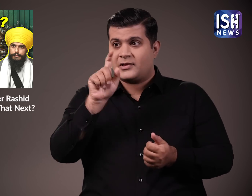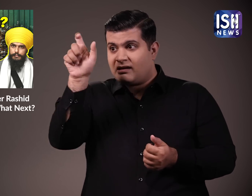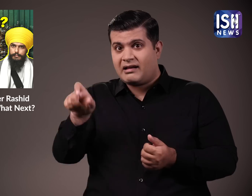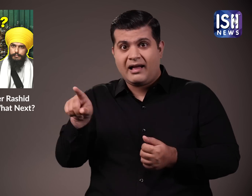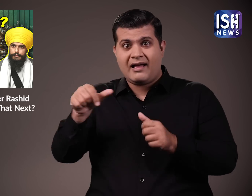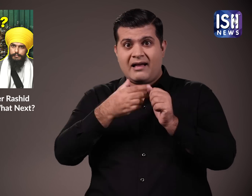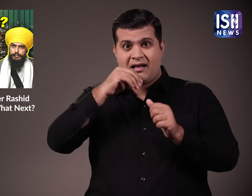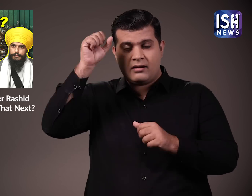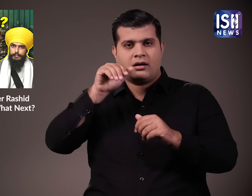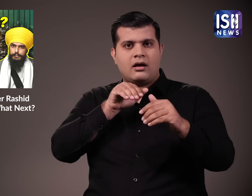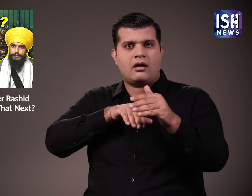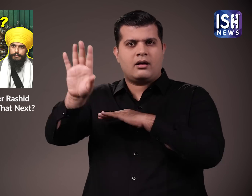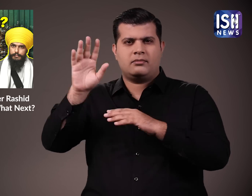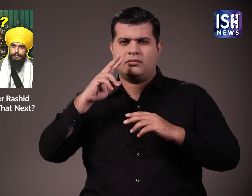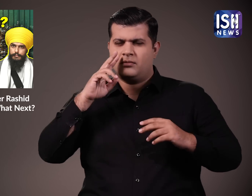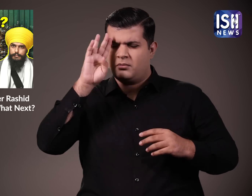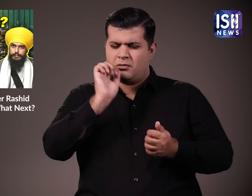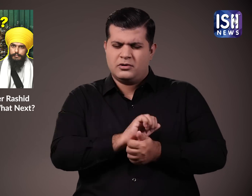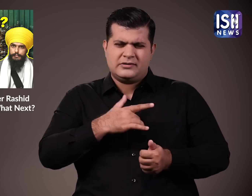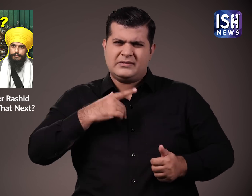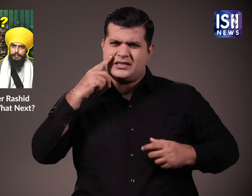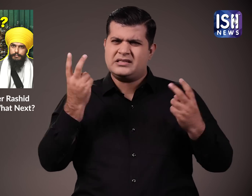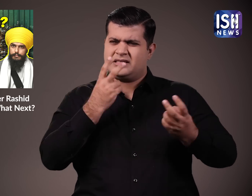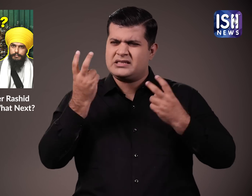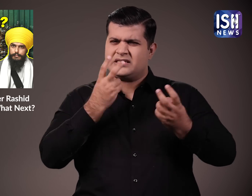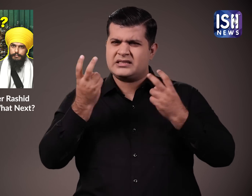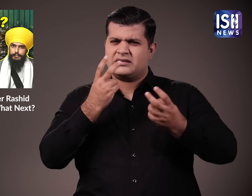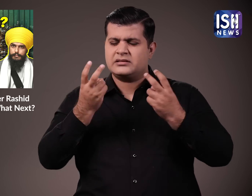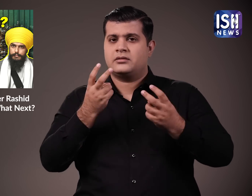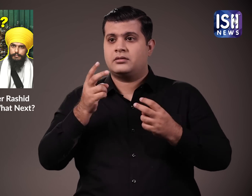Singh escaped and police were searching for him.